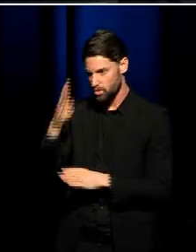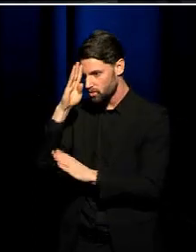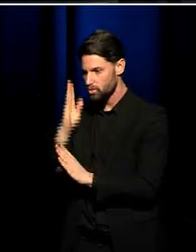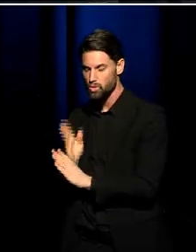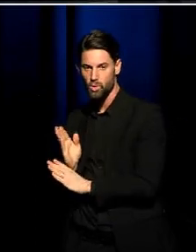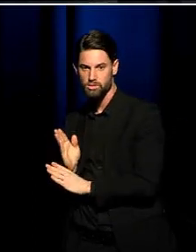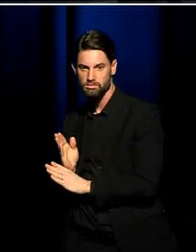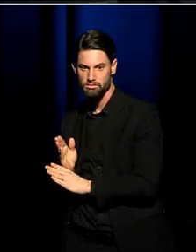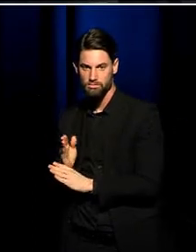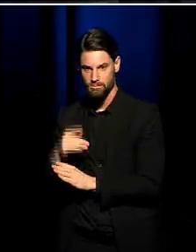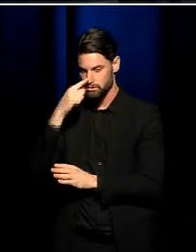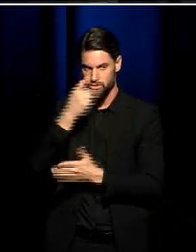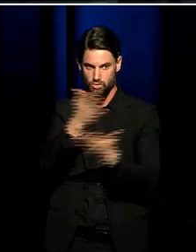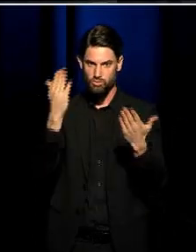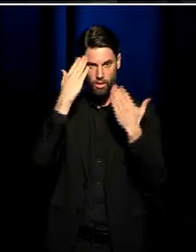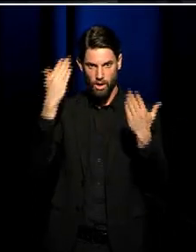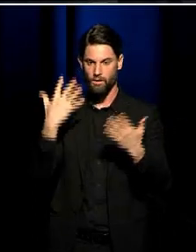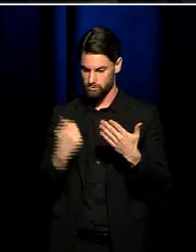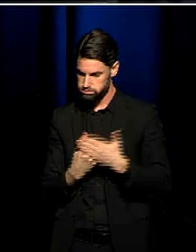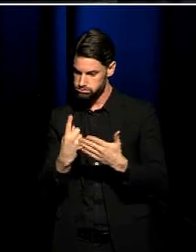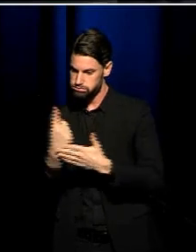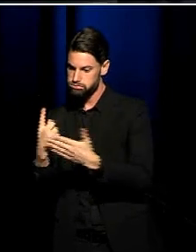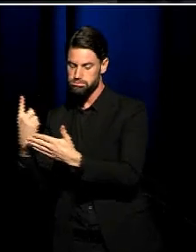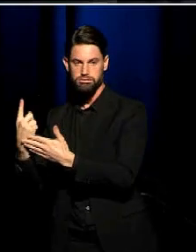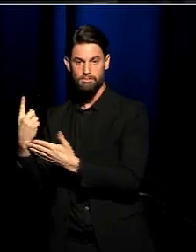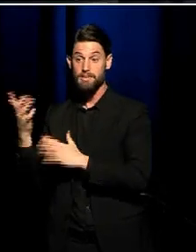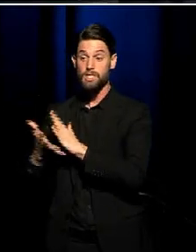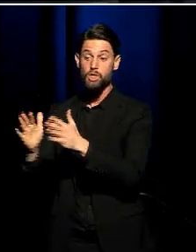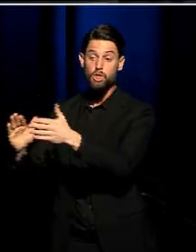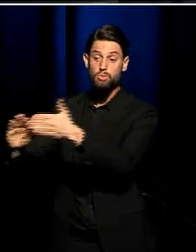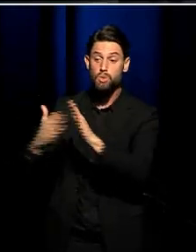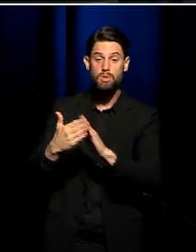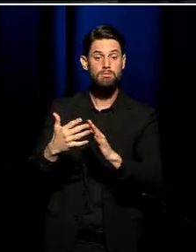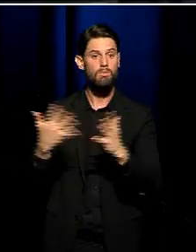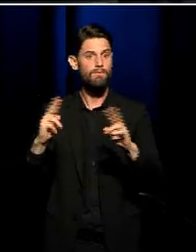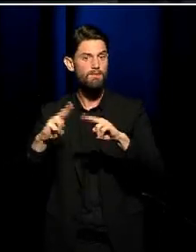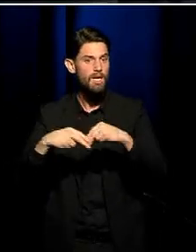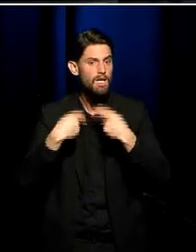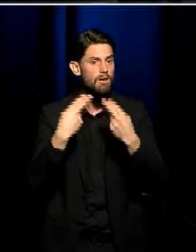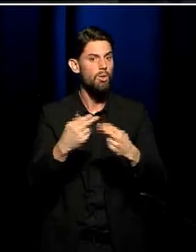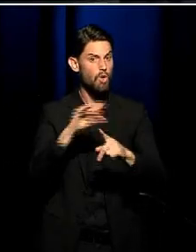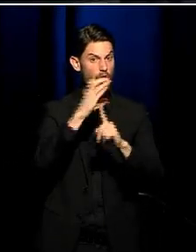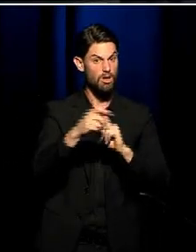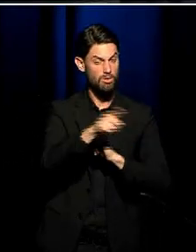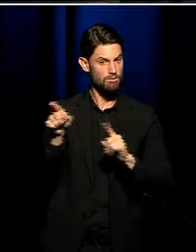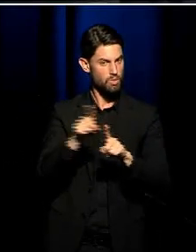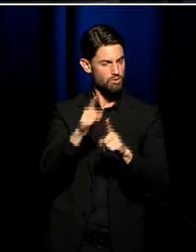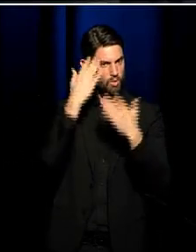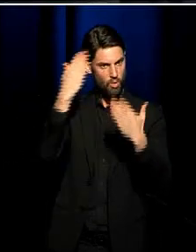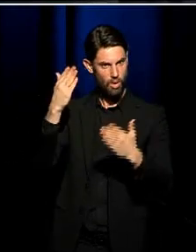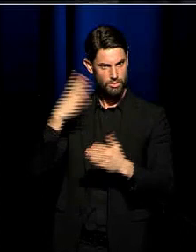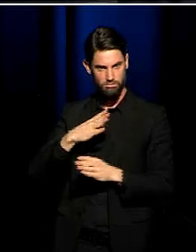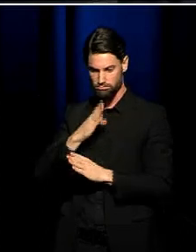transparency and accountability of community, family and culture Our purpose